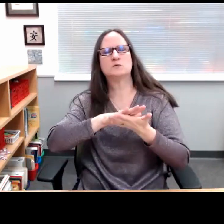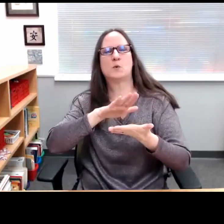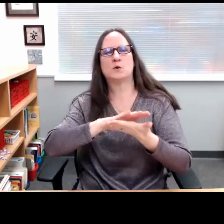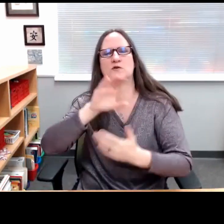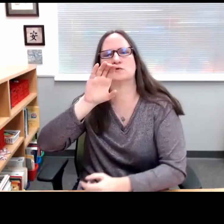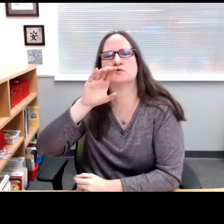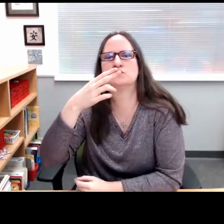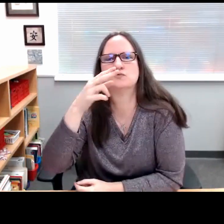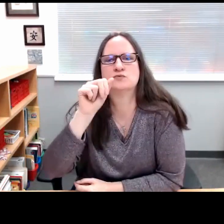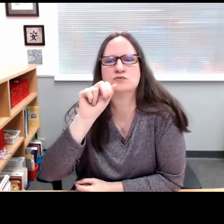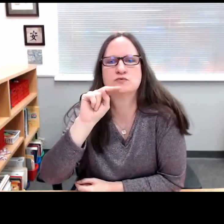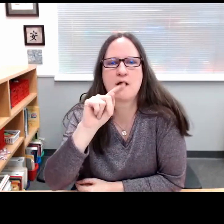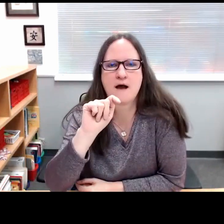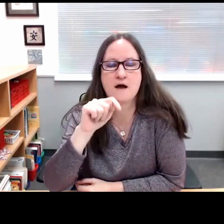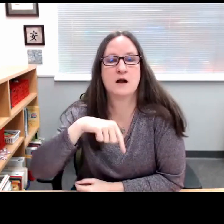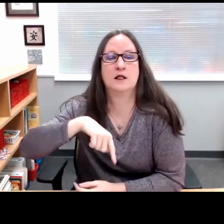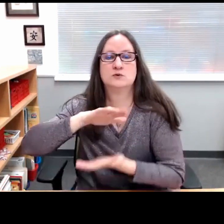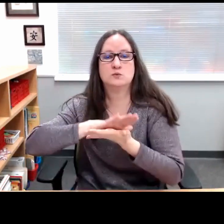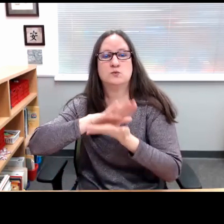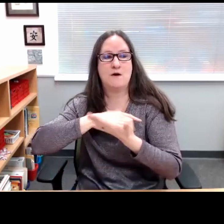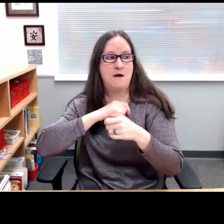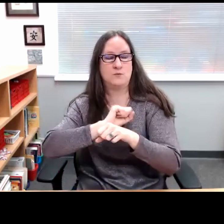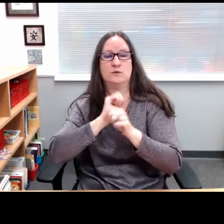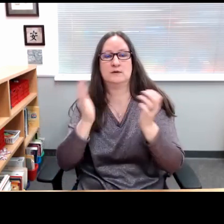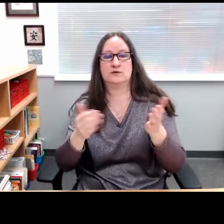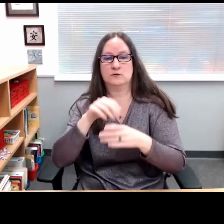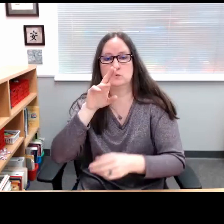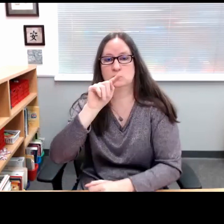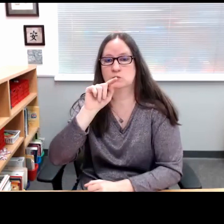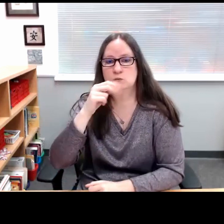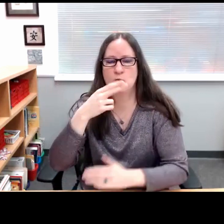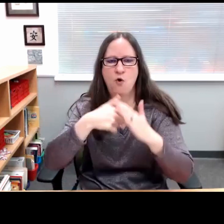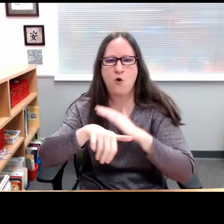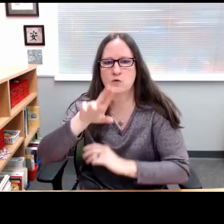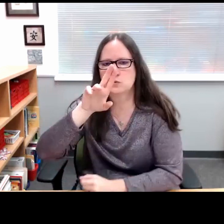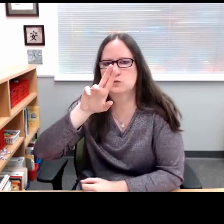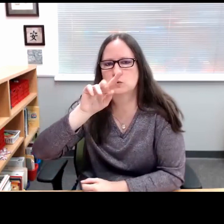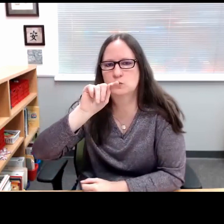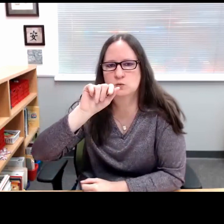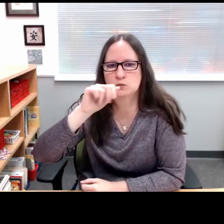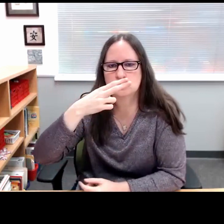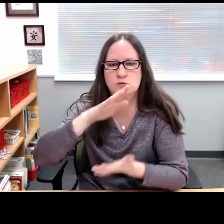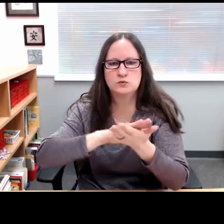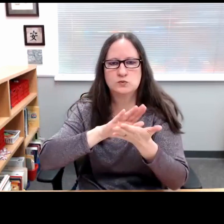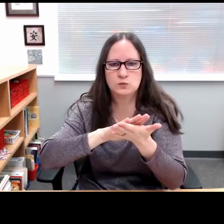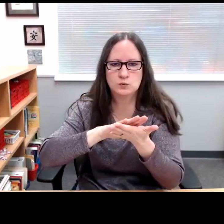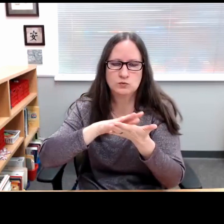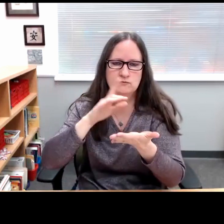move along with it. And so we do have a school chant. And the school that I work here in Utah is